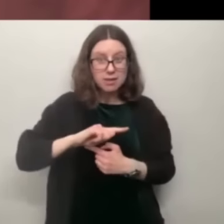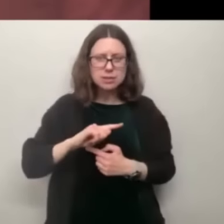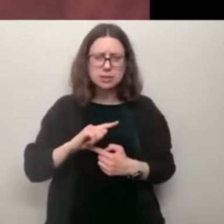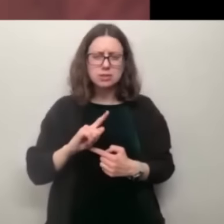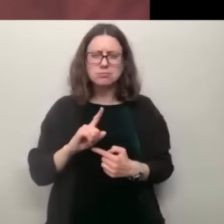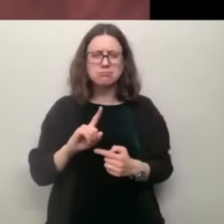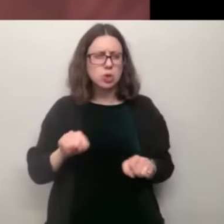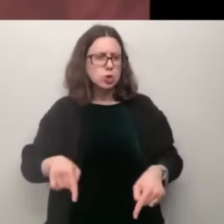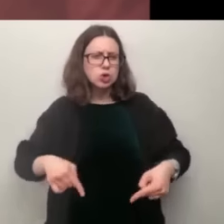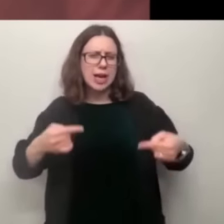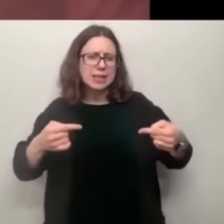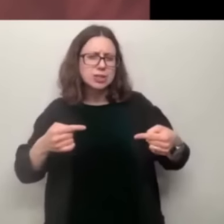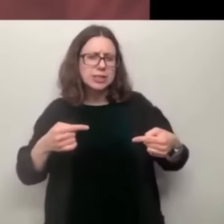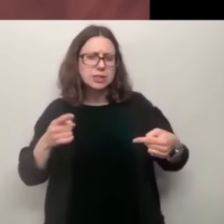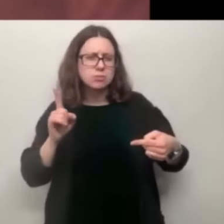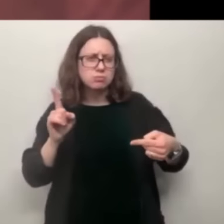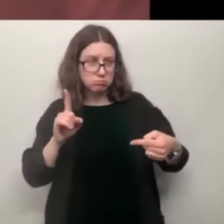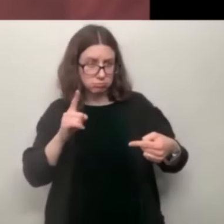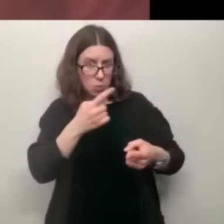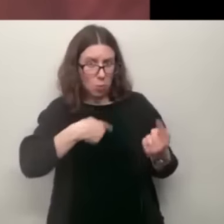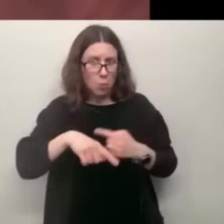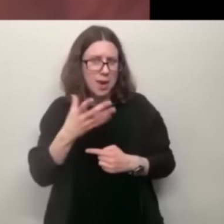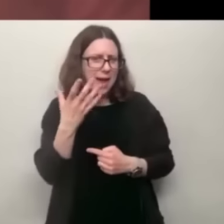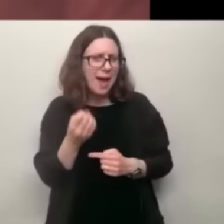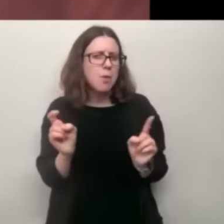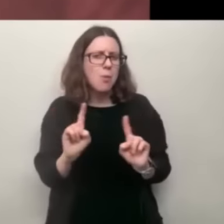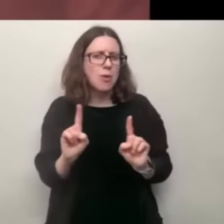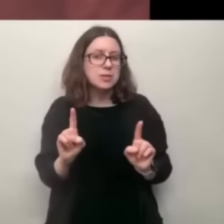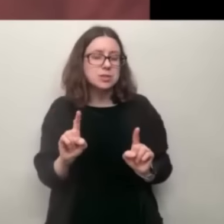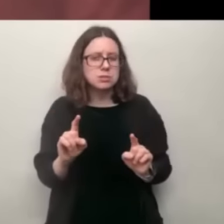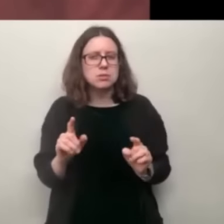Heritage is all about what we pass on to the next generation.